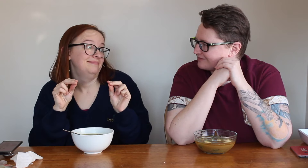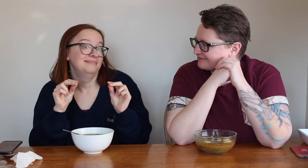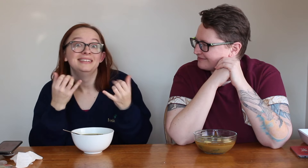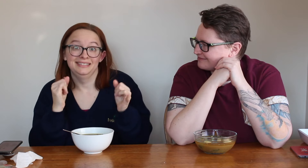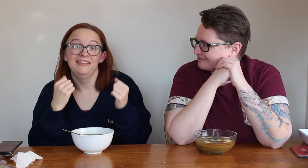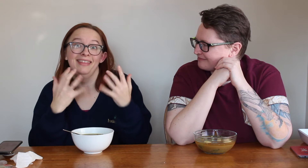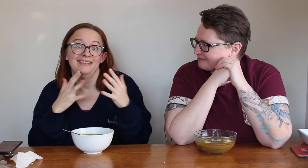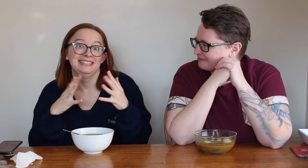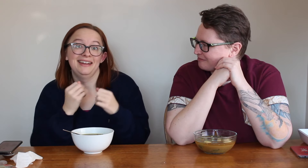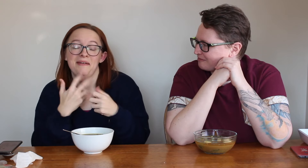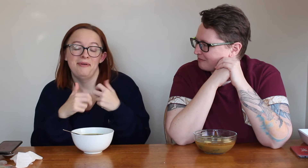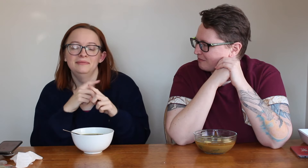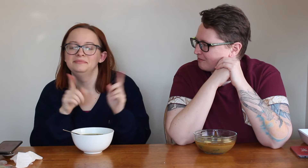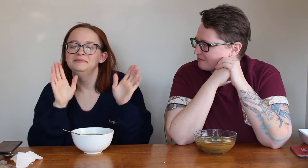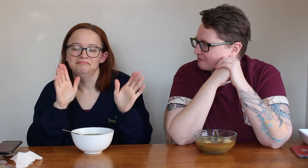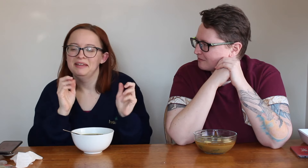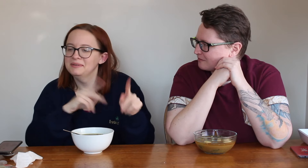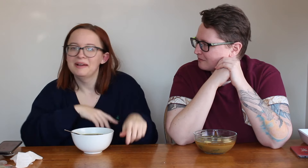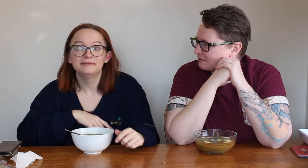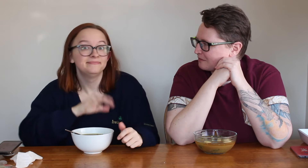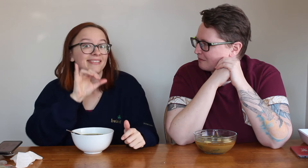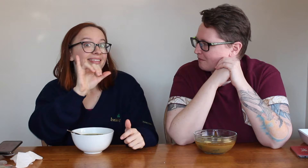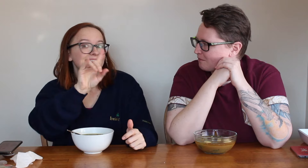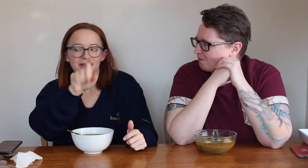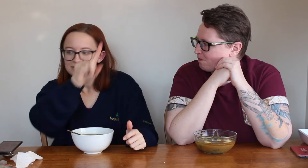When she had to leave. But then you know I figured it out and we kind of got into a rhythm